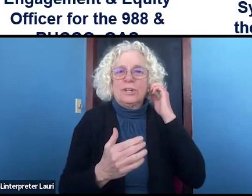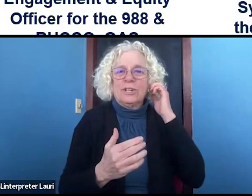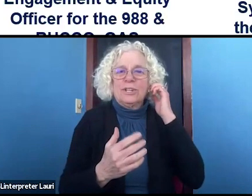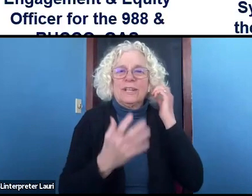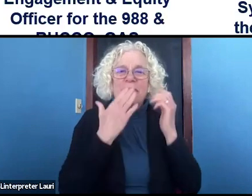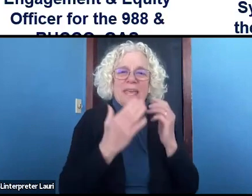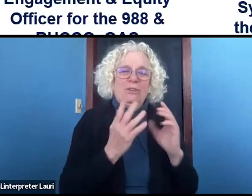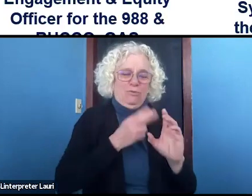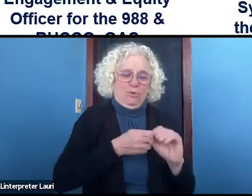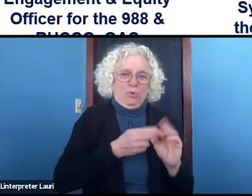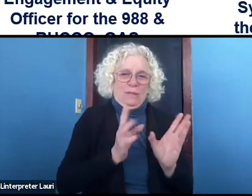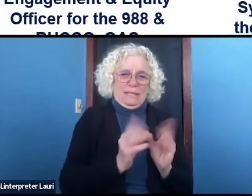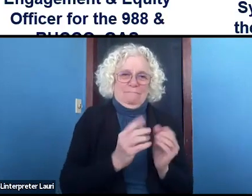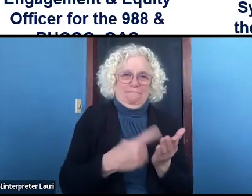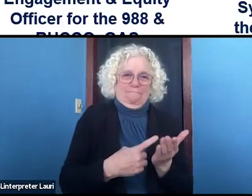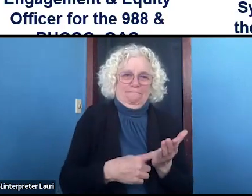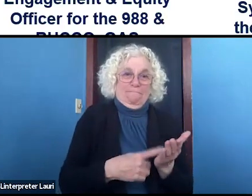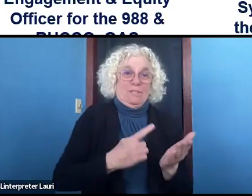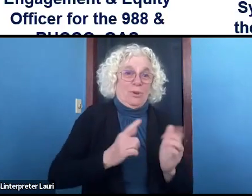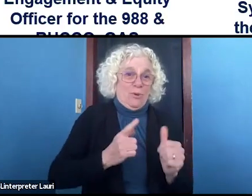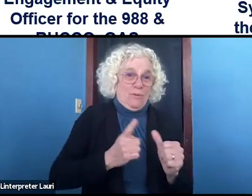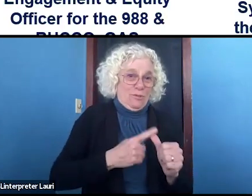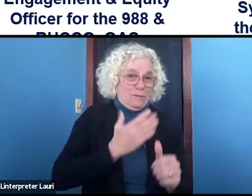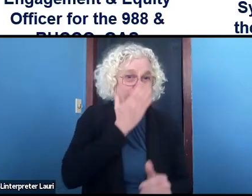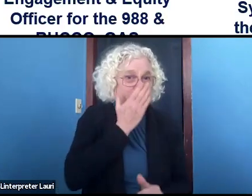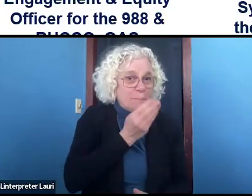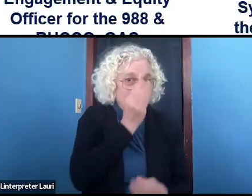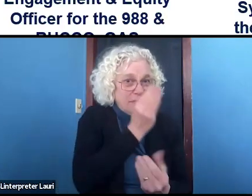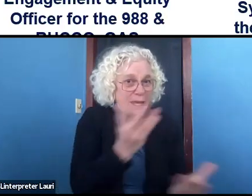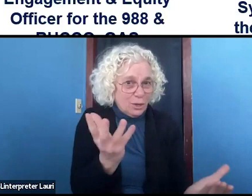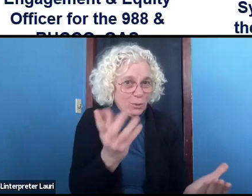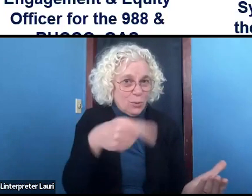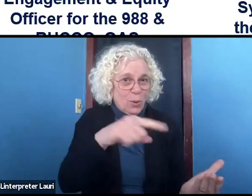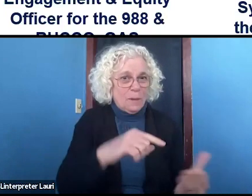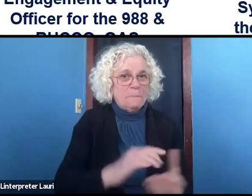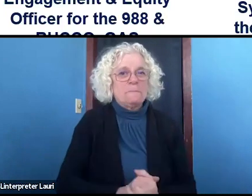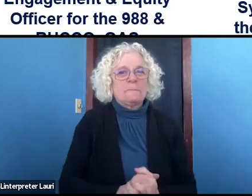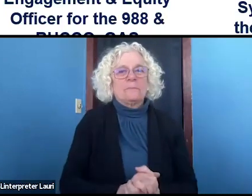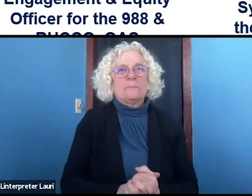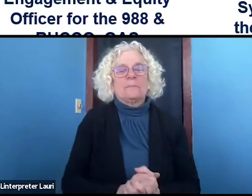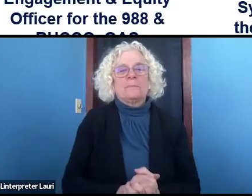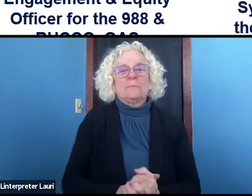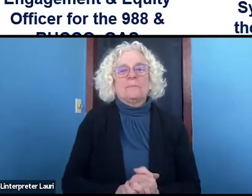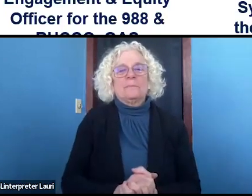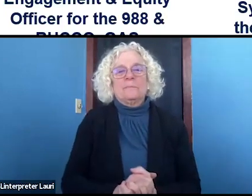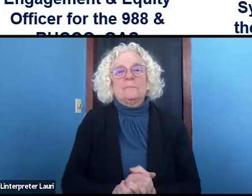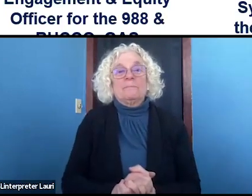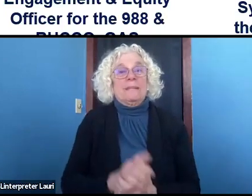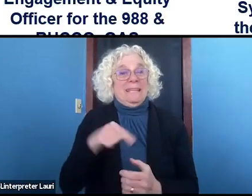So I just want to start with gratitude and just thank you all. So I want to officially welcome you to our very first webinar